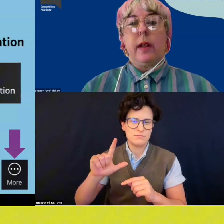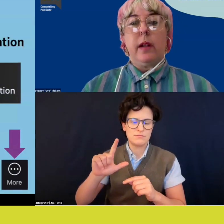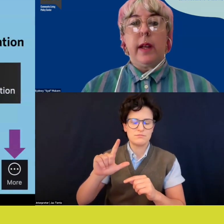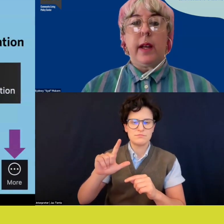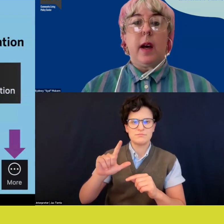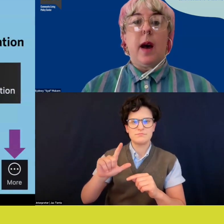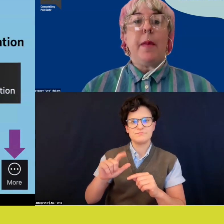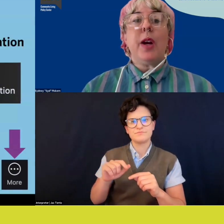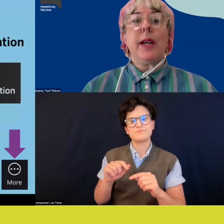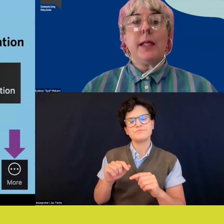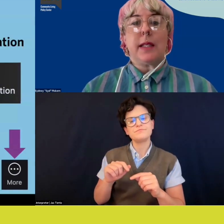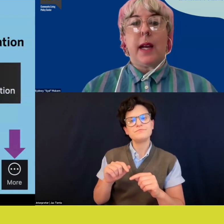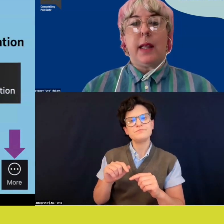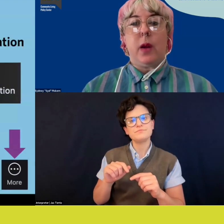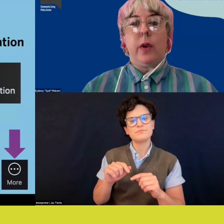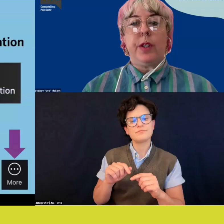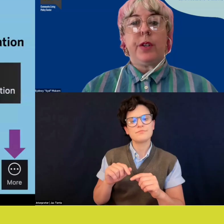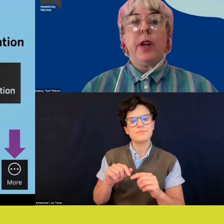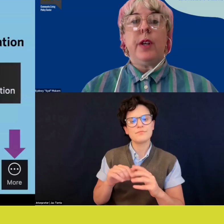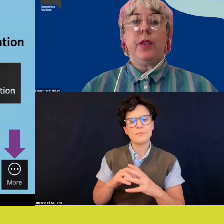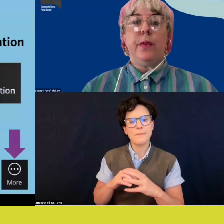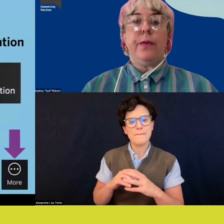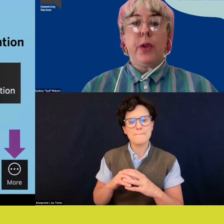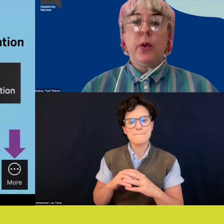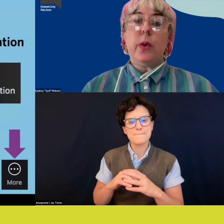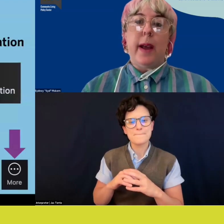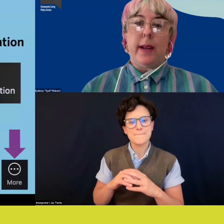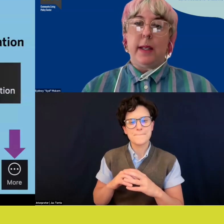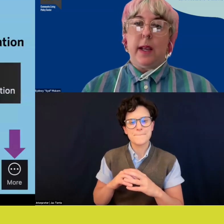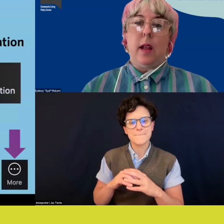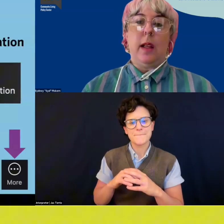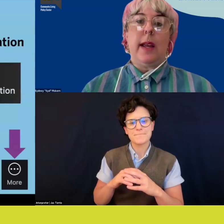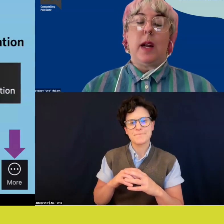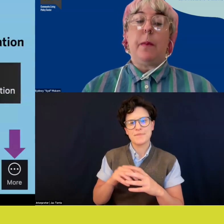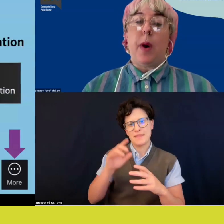Click American Sign Language to view ASL in